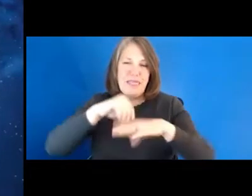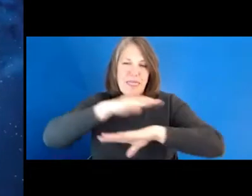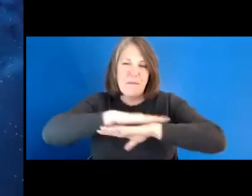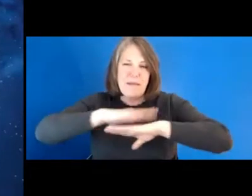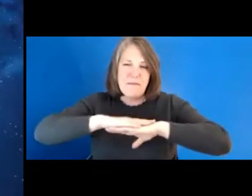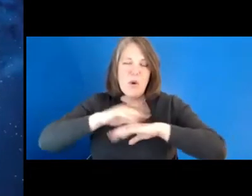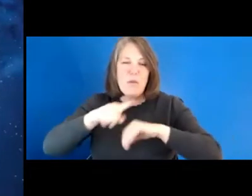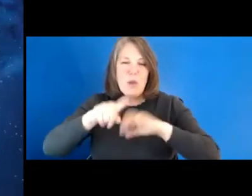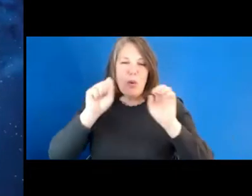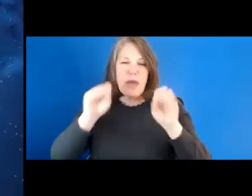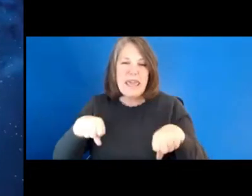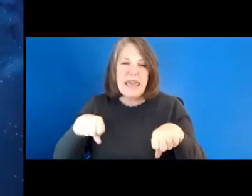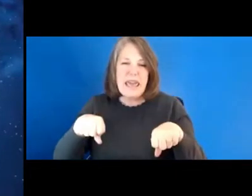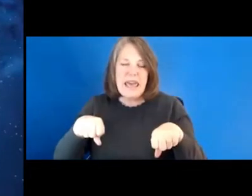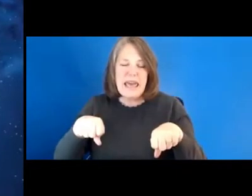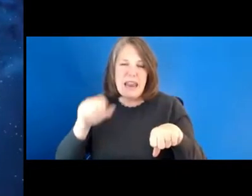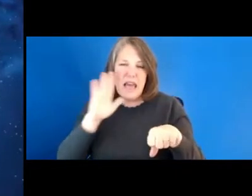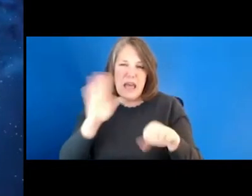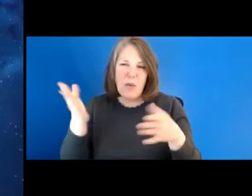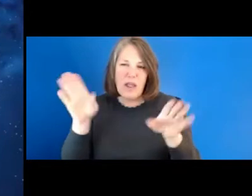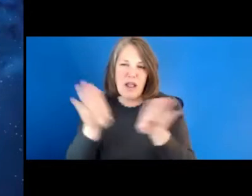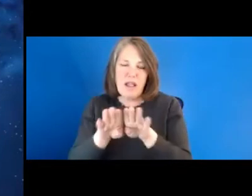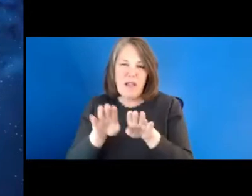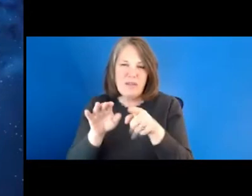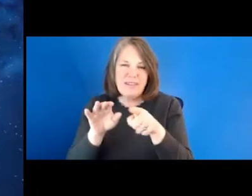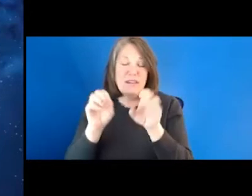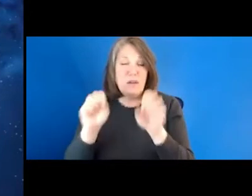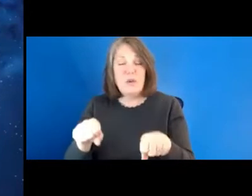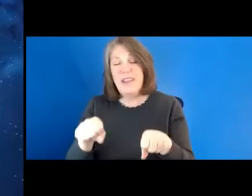me 17:06:37 close this. Here, you can put the